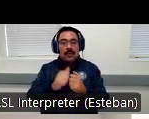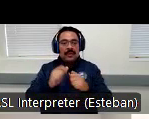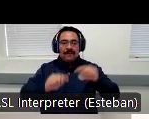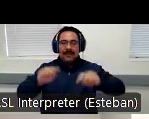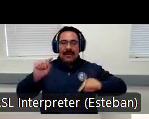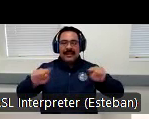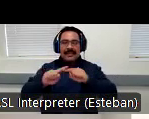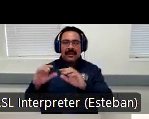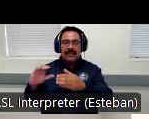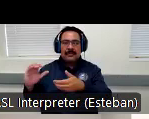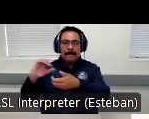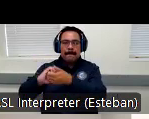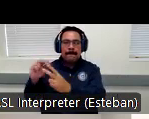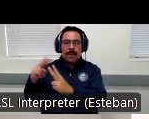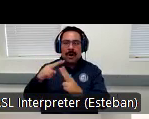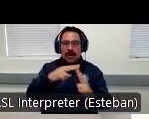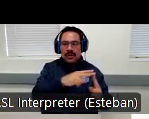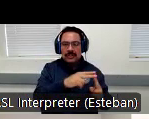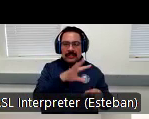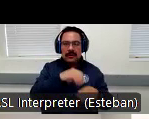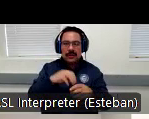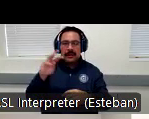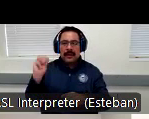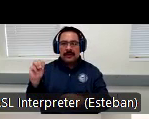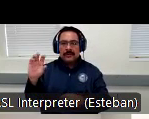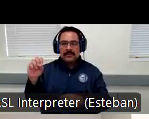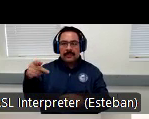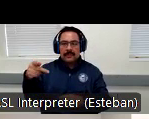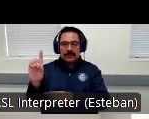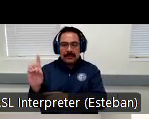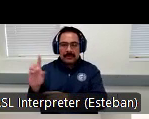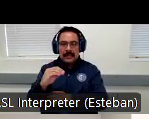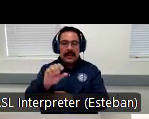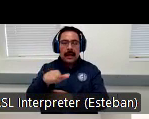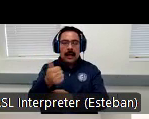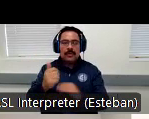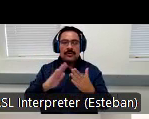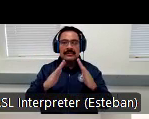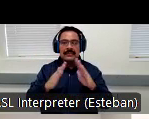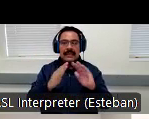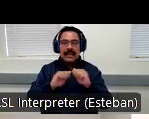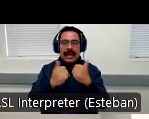partners including the Mayor's Office for People with Disabilities and other City agencies. I have